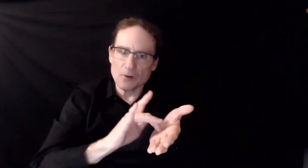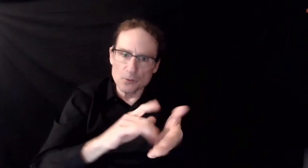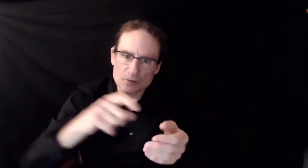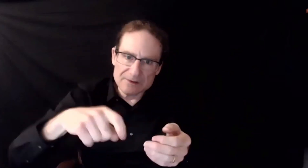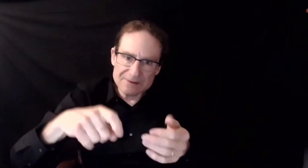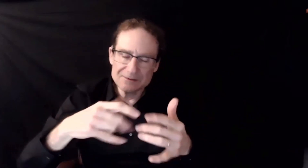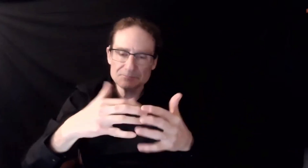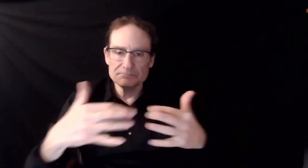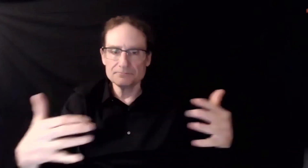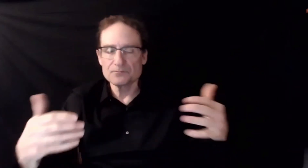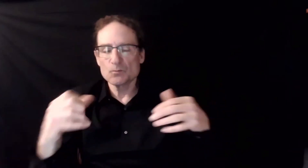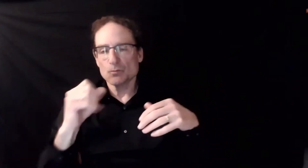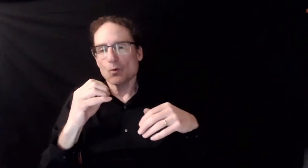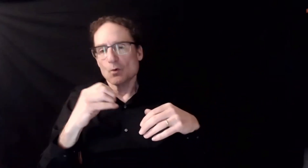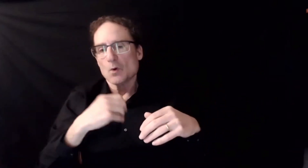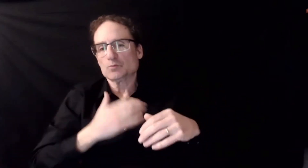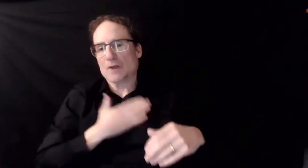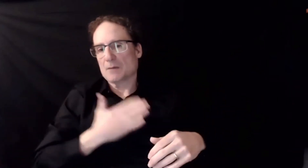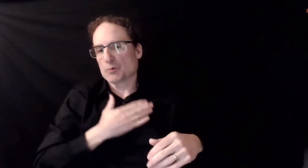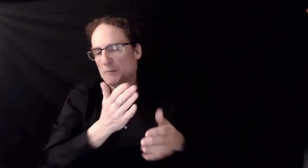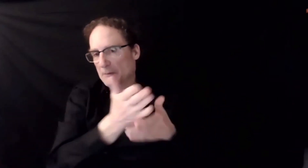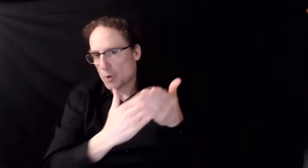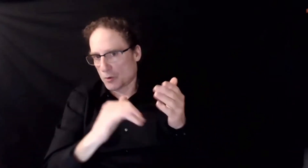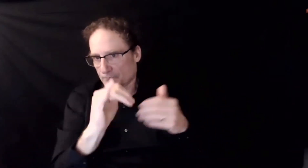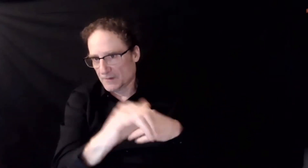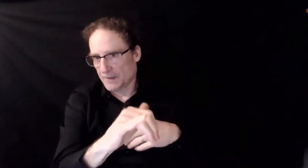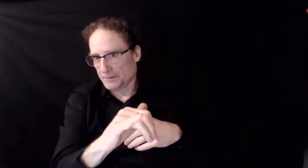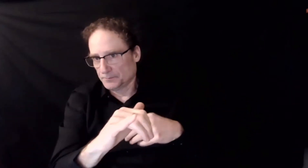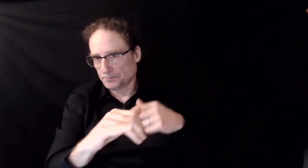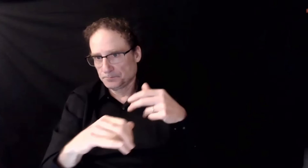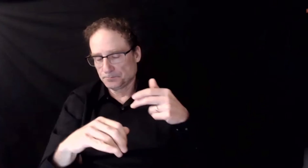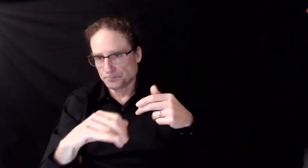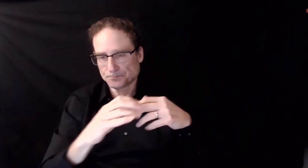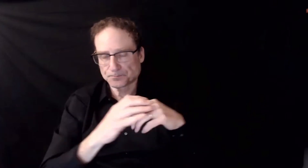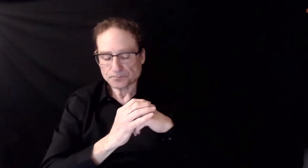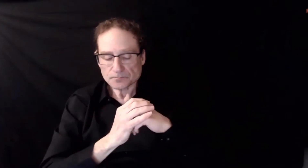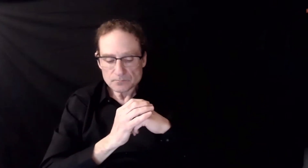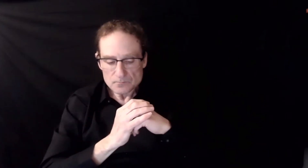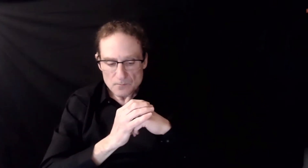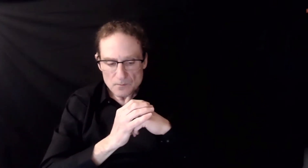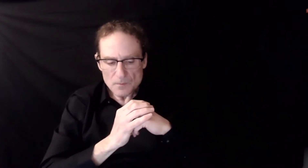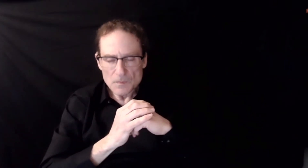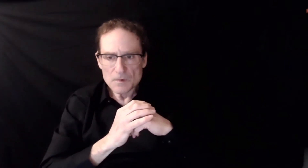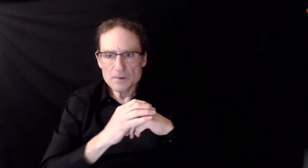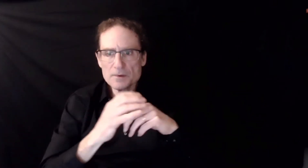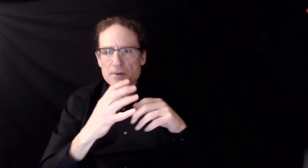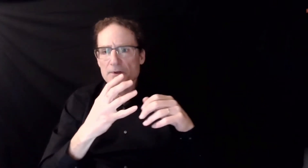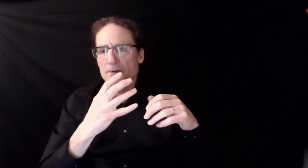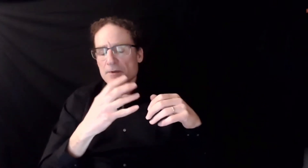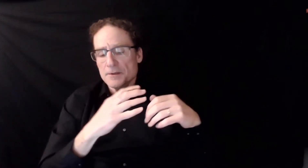in terms of providing interpreters and medical access. And so I'm very happy with the work we did in that regard.